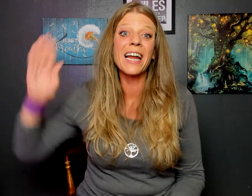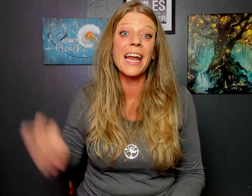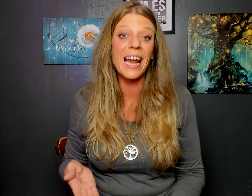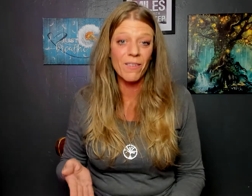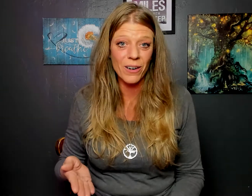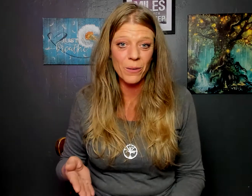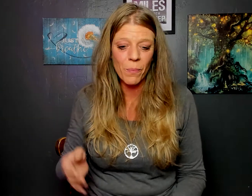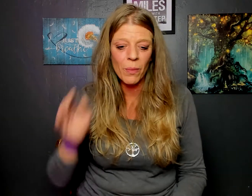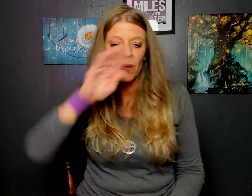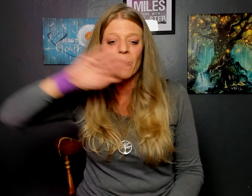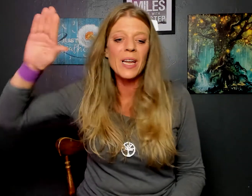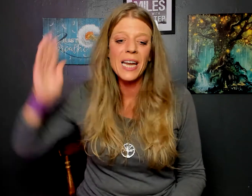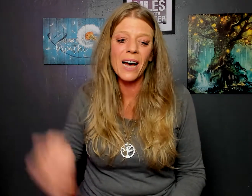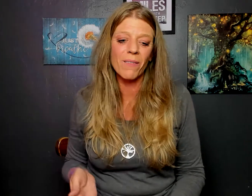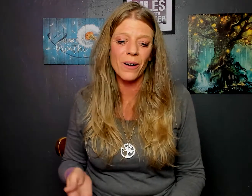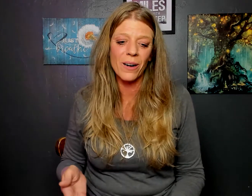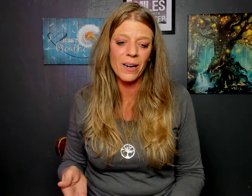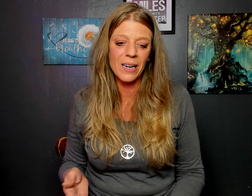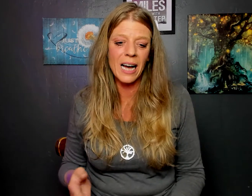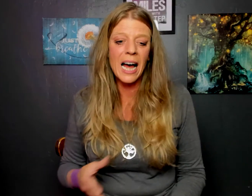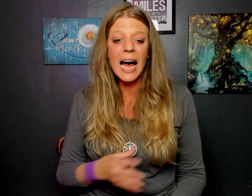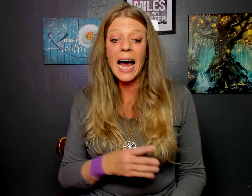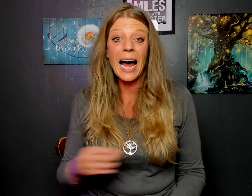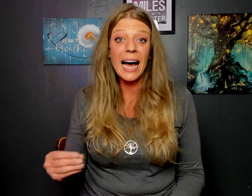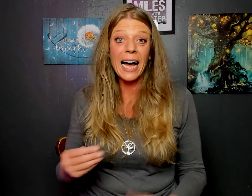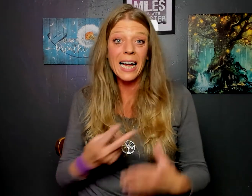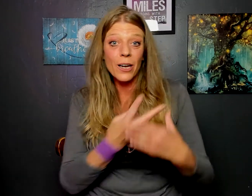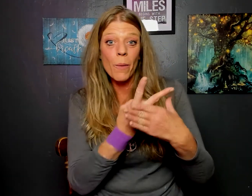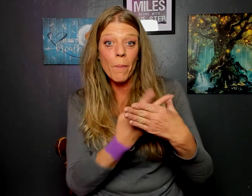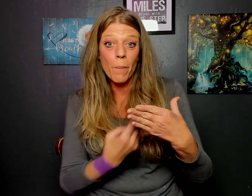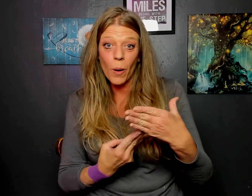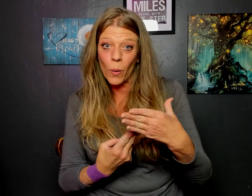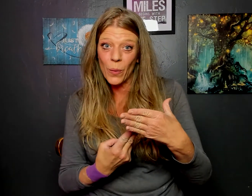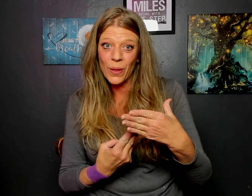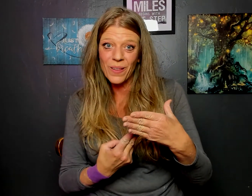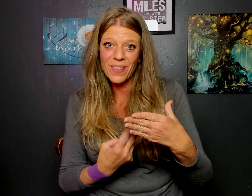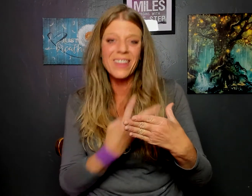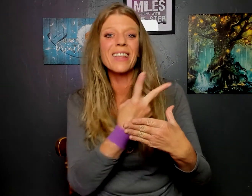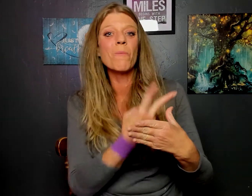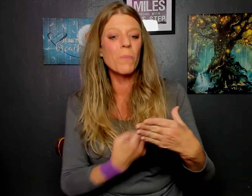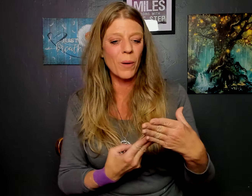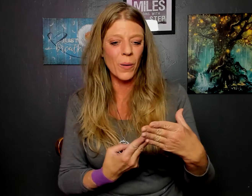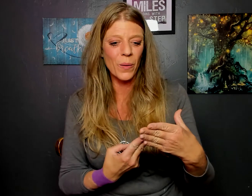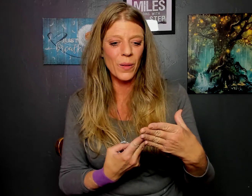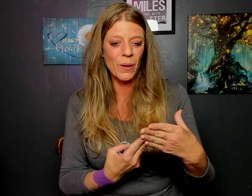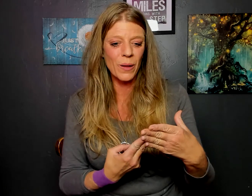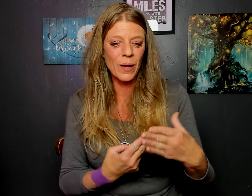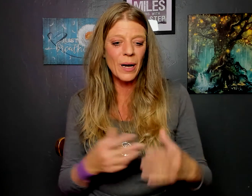NEVER. NEVER. and BOTH. BOTH.